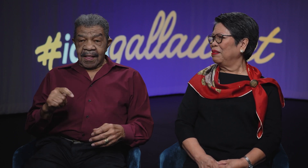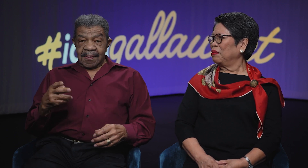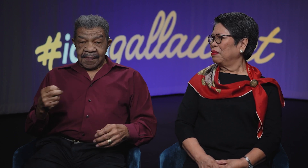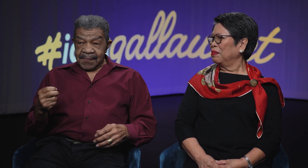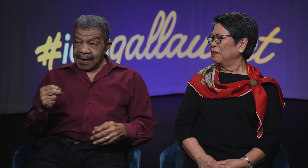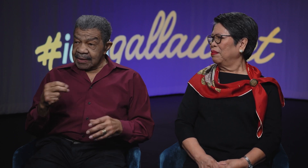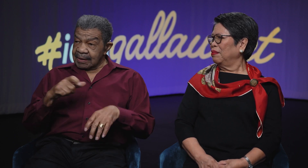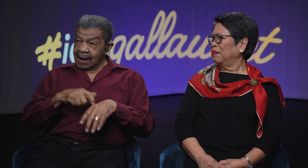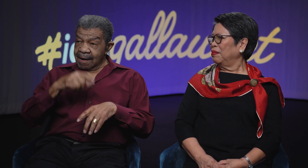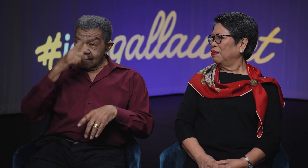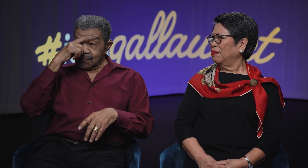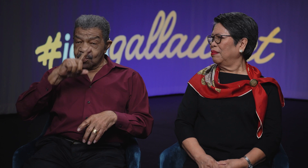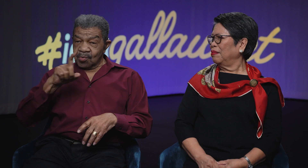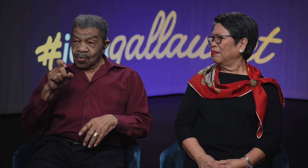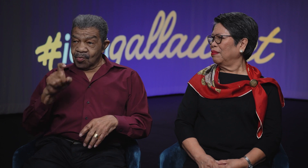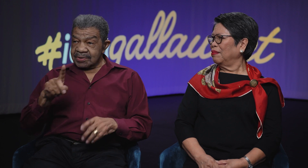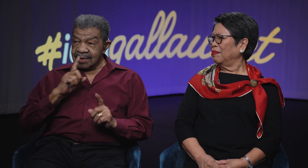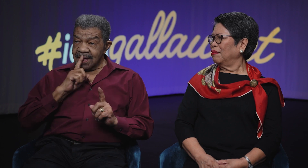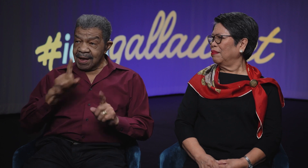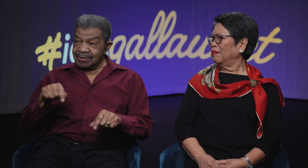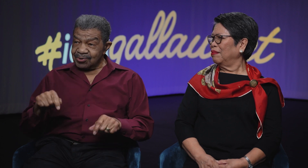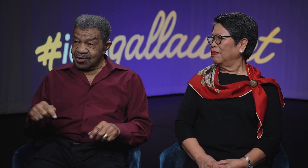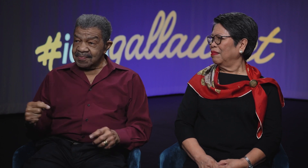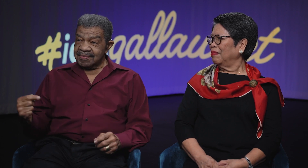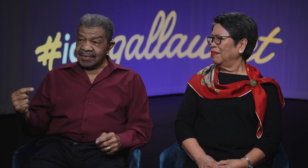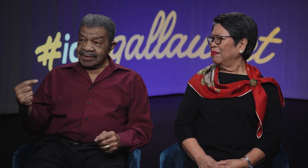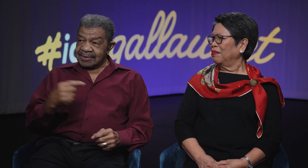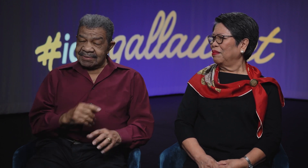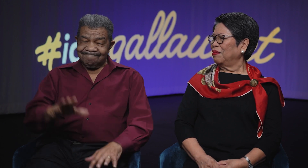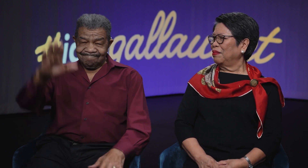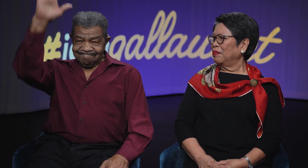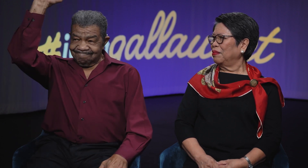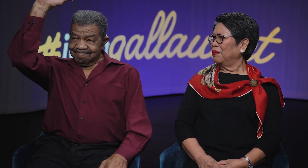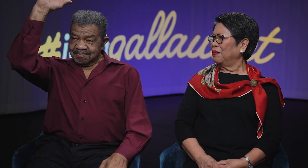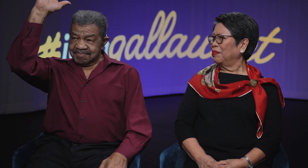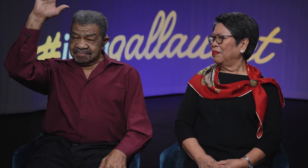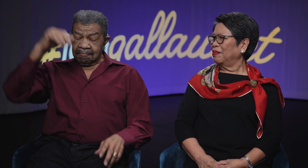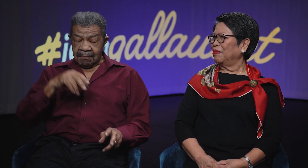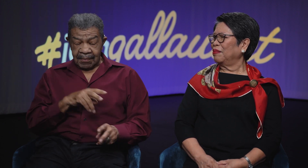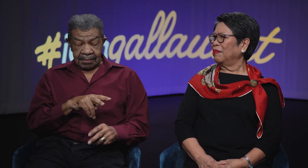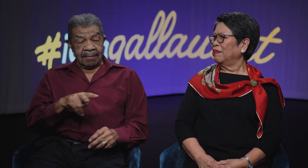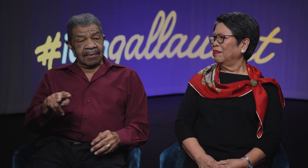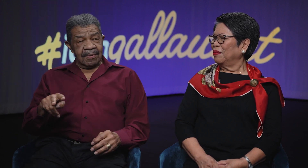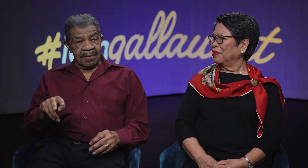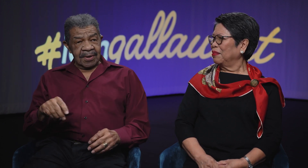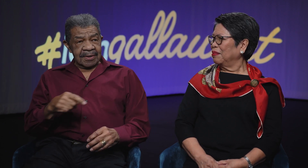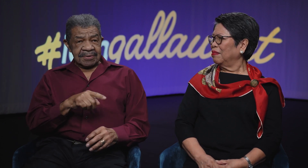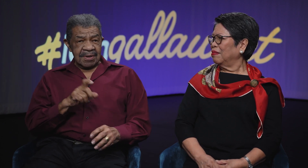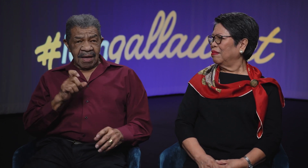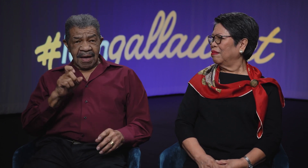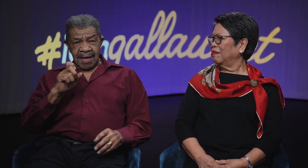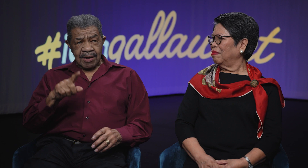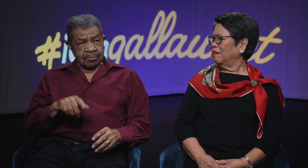Then when it was time for the Q and A, she raised her hand and asked